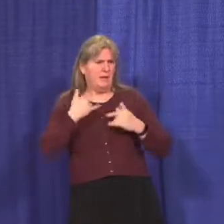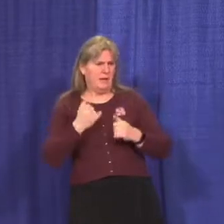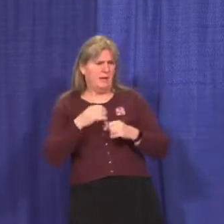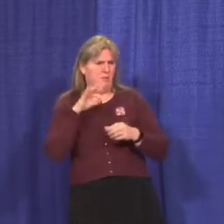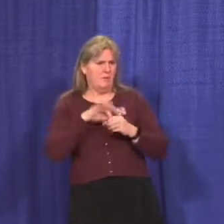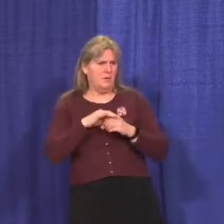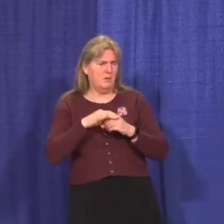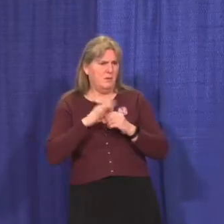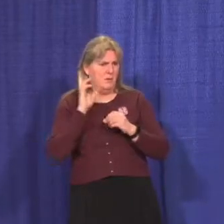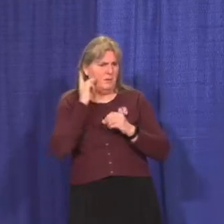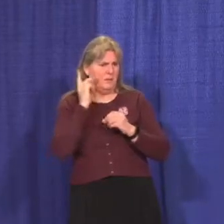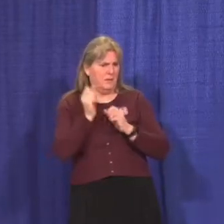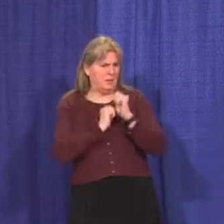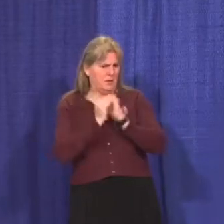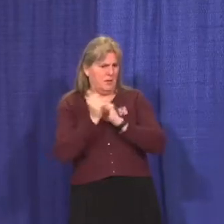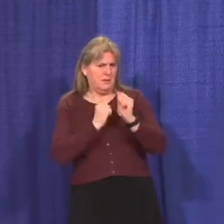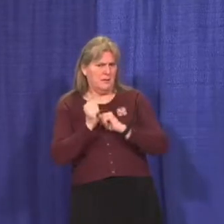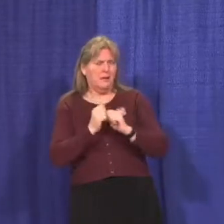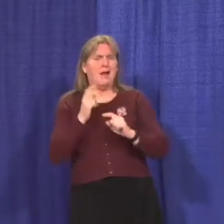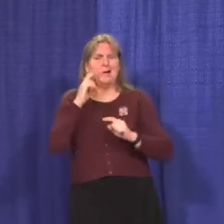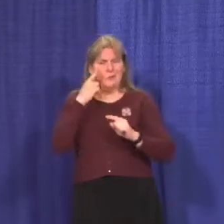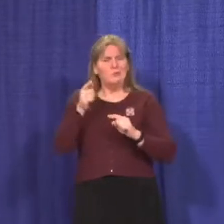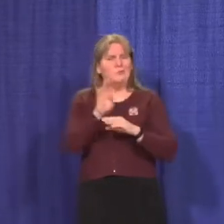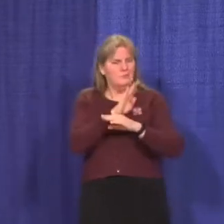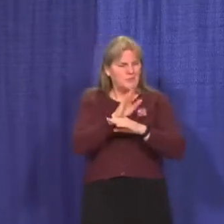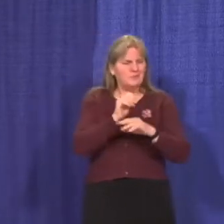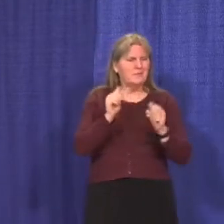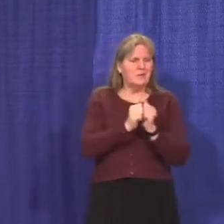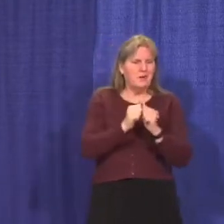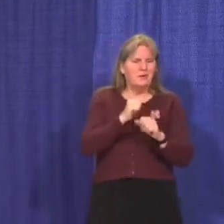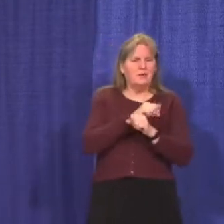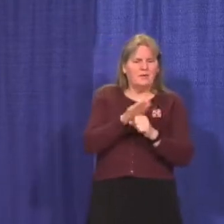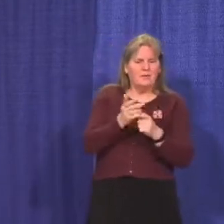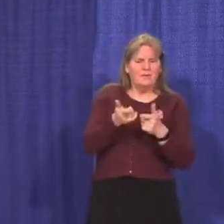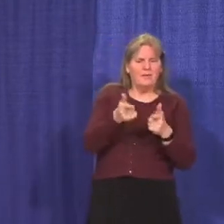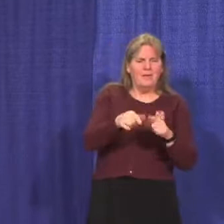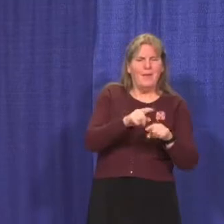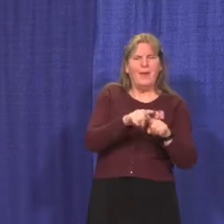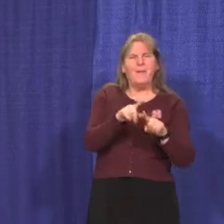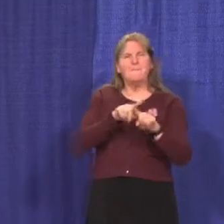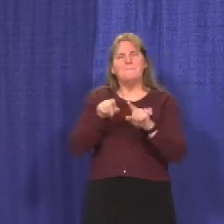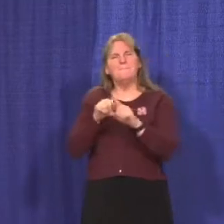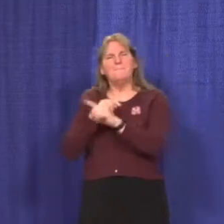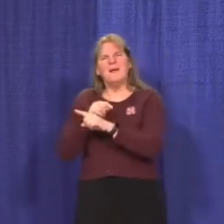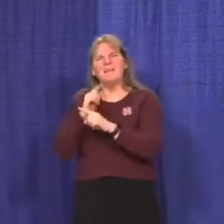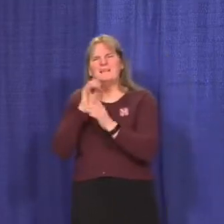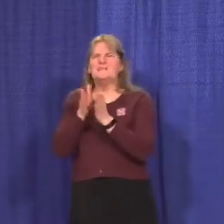the pandemic and just in general parties and powers like to wait